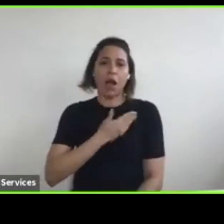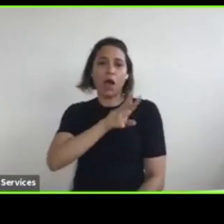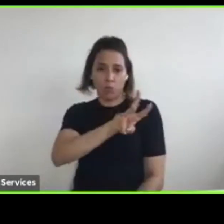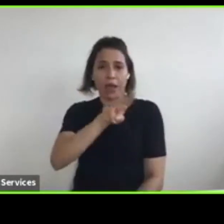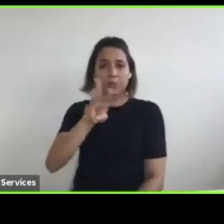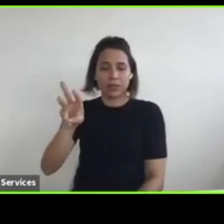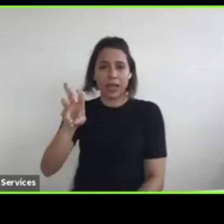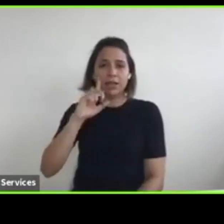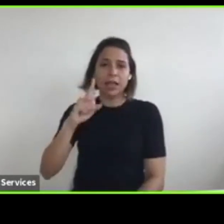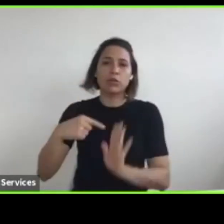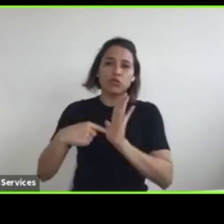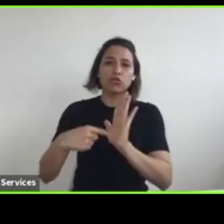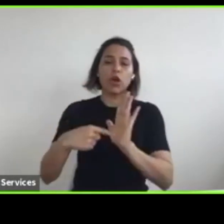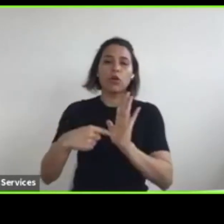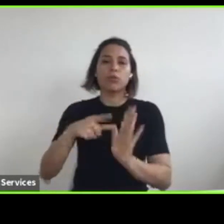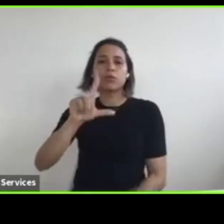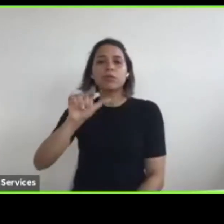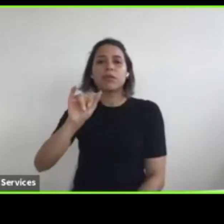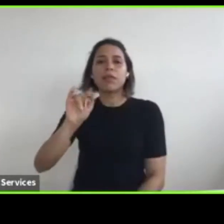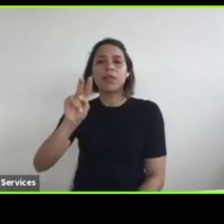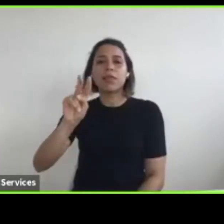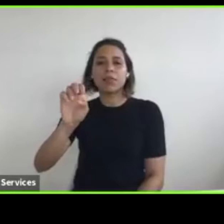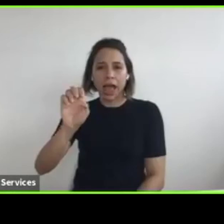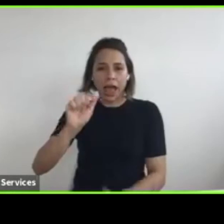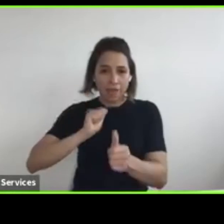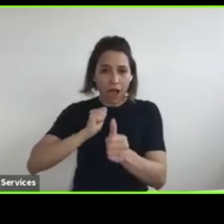NATIONAL, STATE, AND LOCAL RESPONSES FOR THIS CRISIS, AND